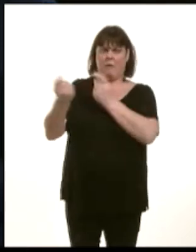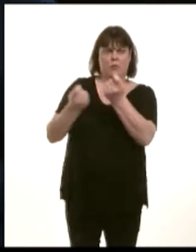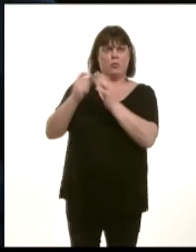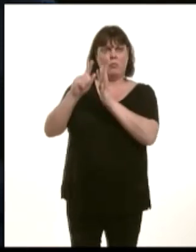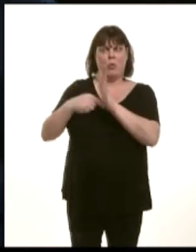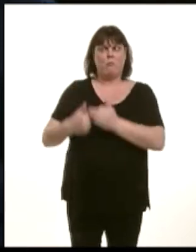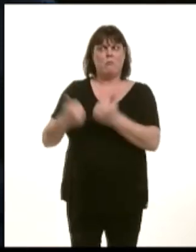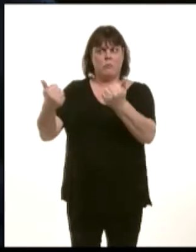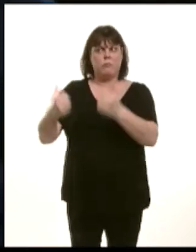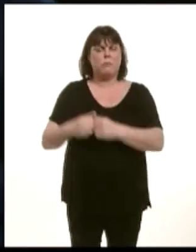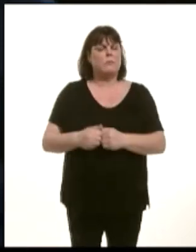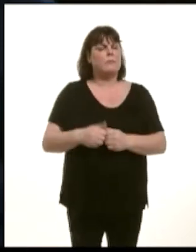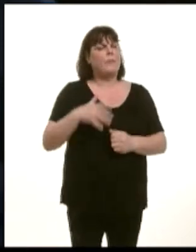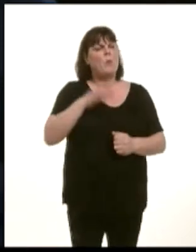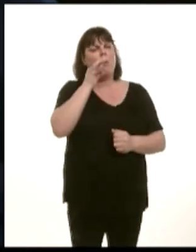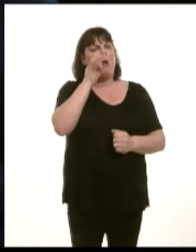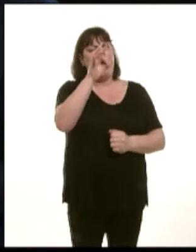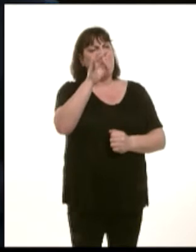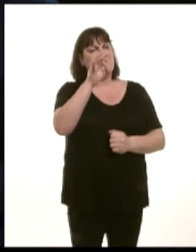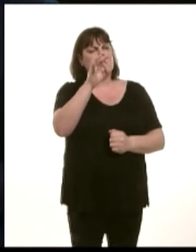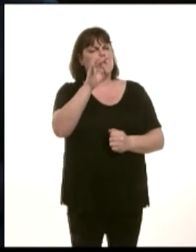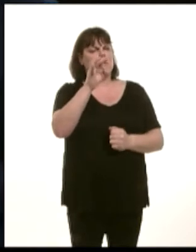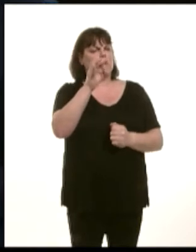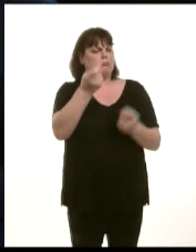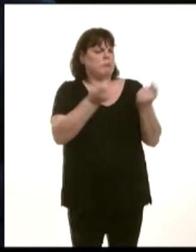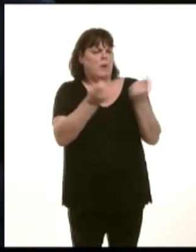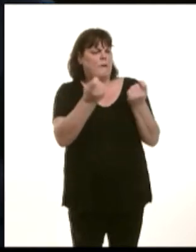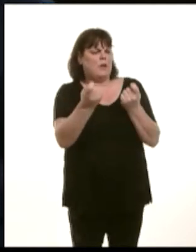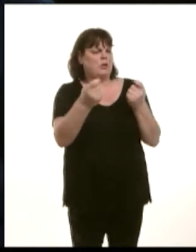Specifically, can you outline what governance arrangements this Government—your Government—will